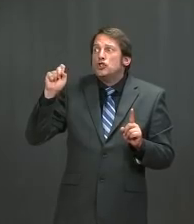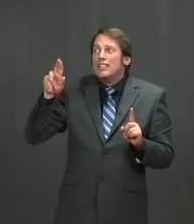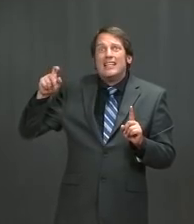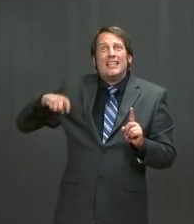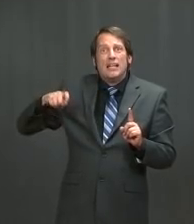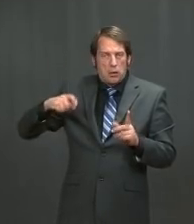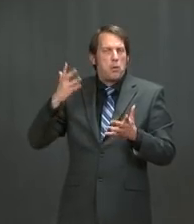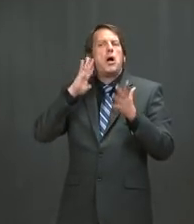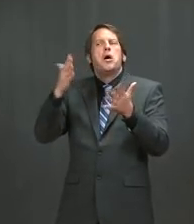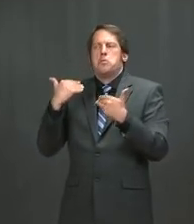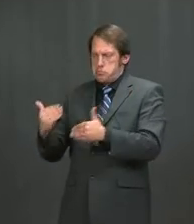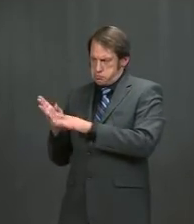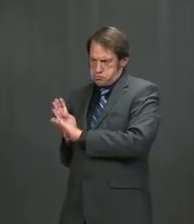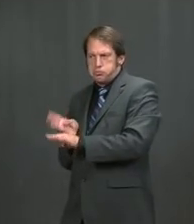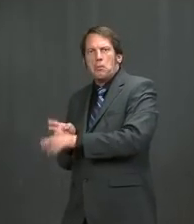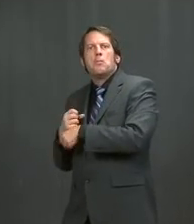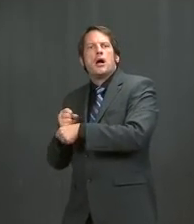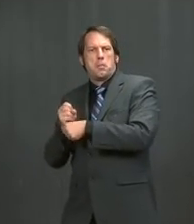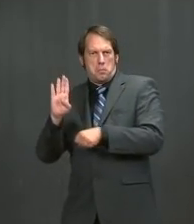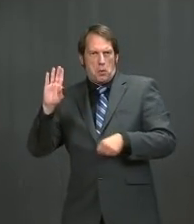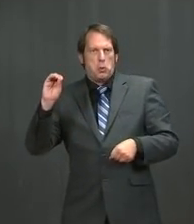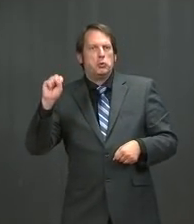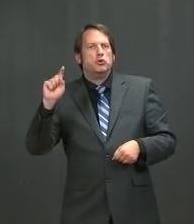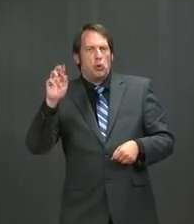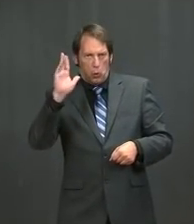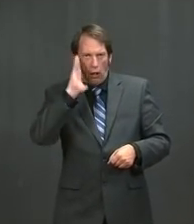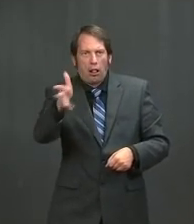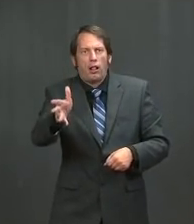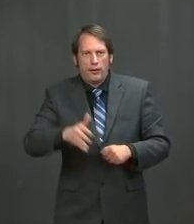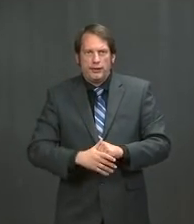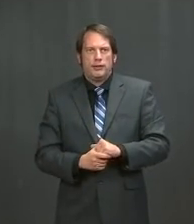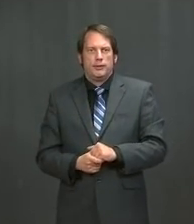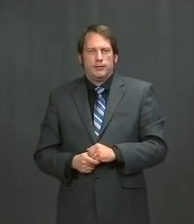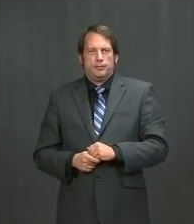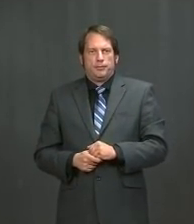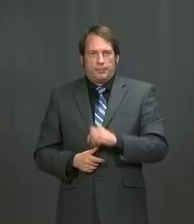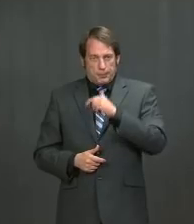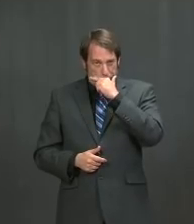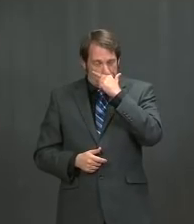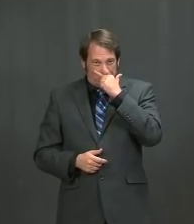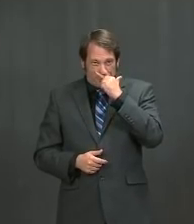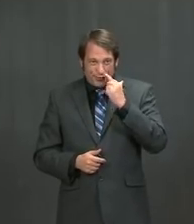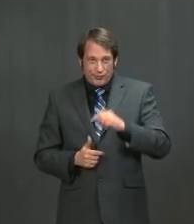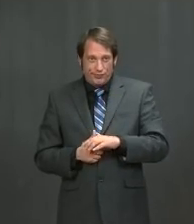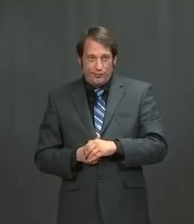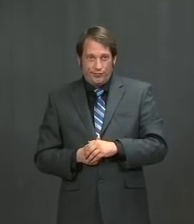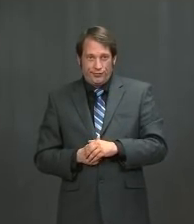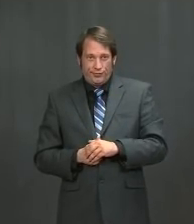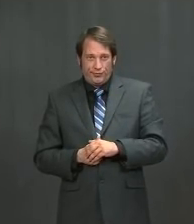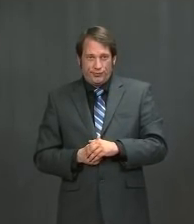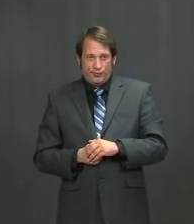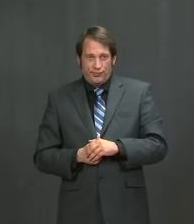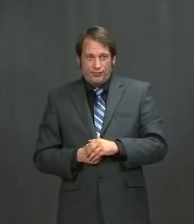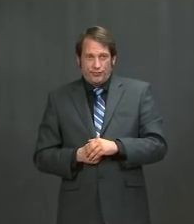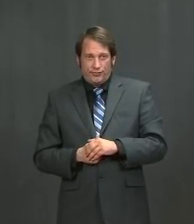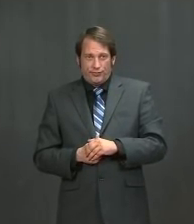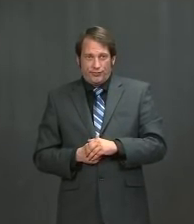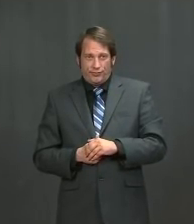or would this be a continuation of that to address the investment in additional vaccine?